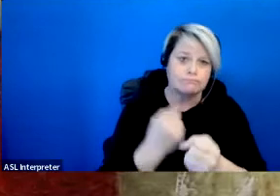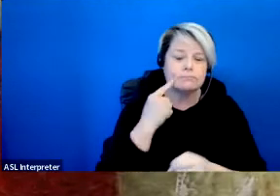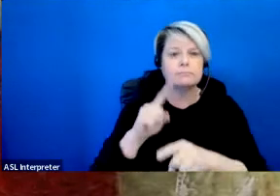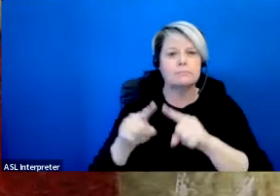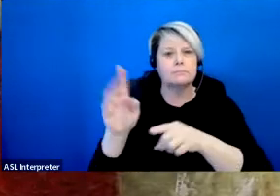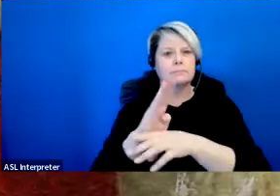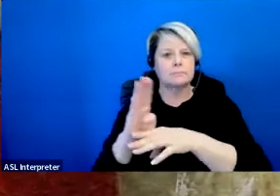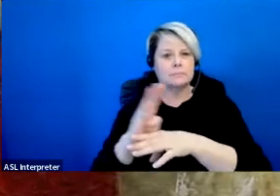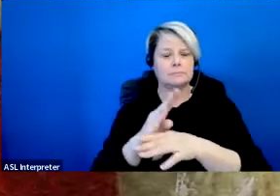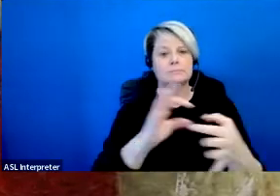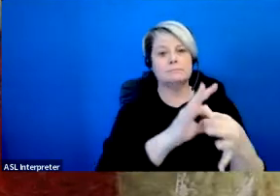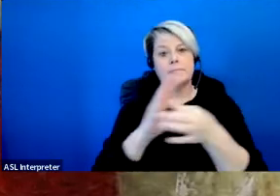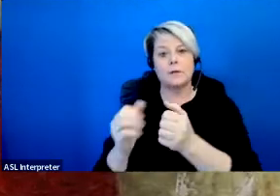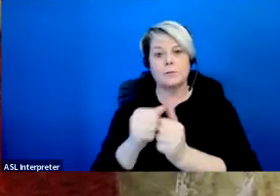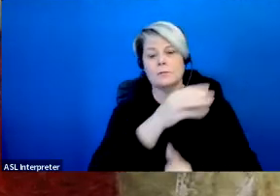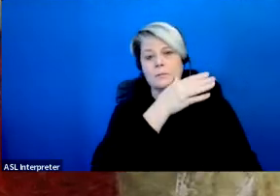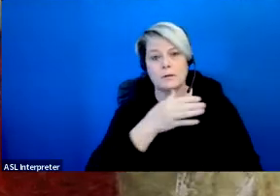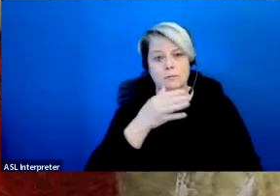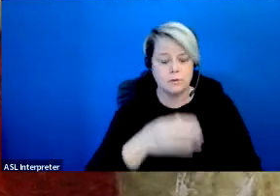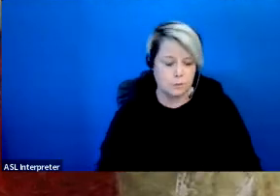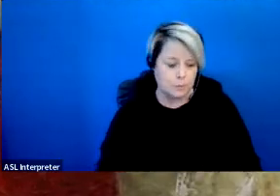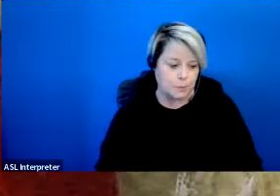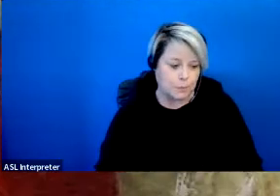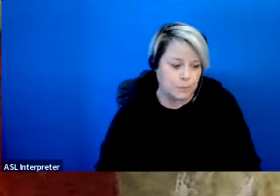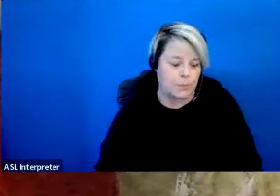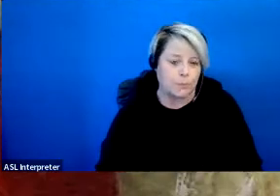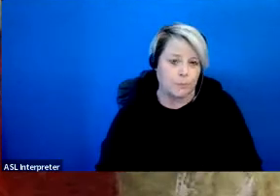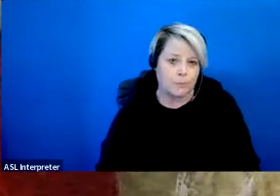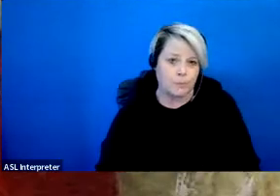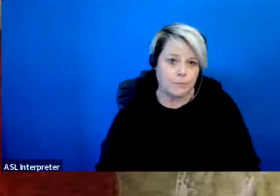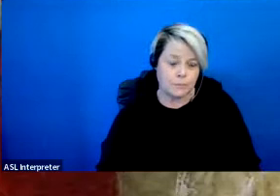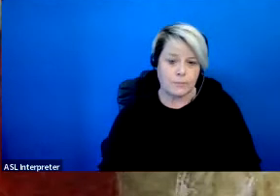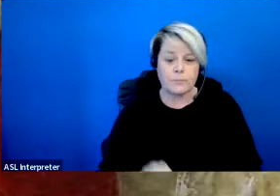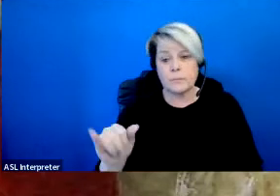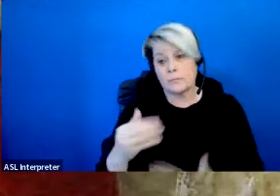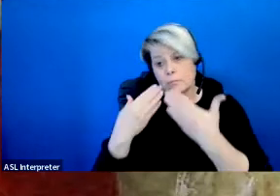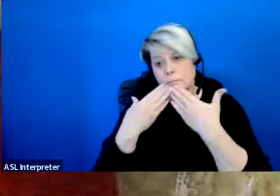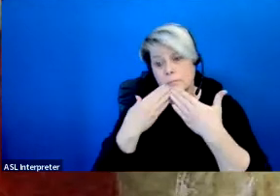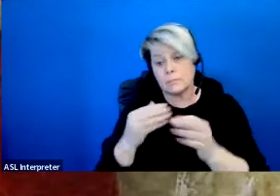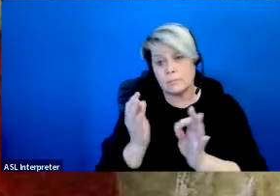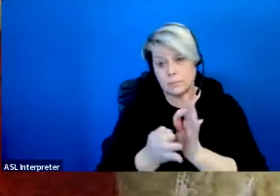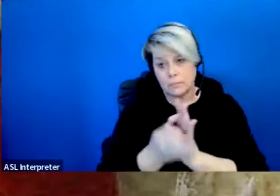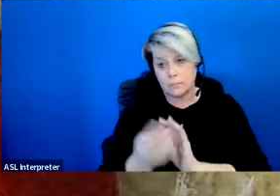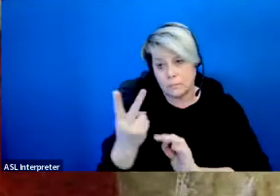seminar for you and show you what the cultural library has to support you in your business pursuits as they